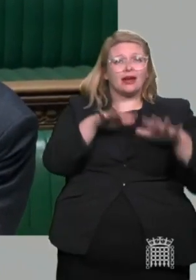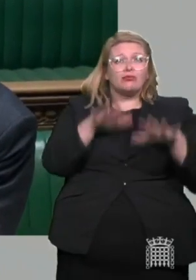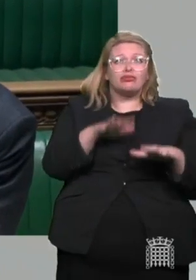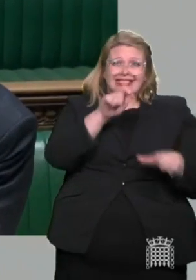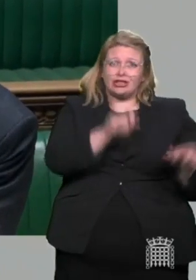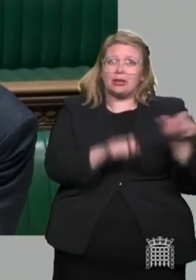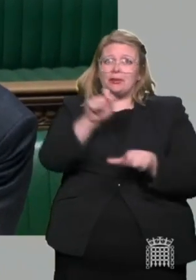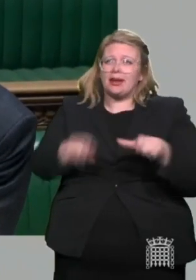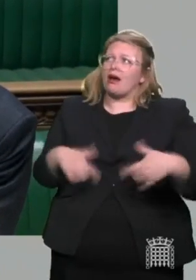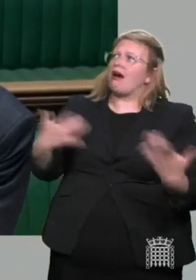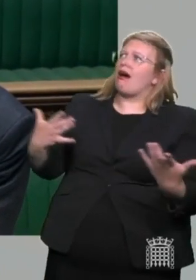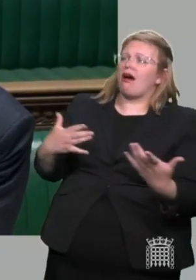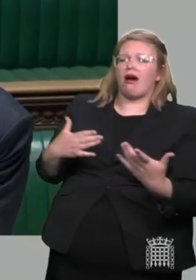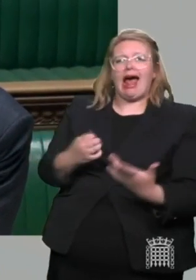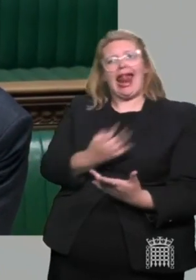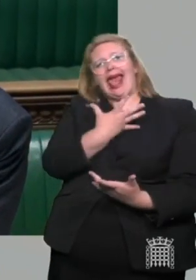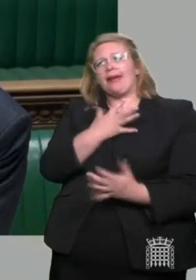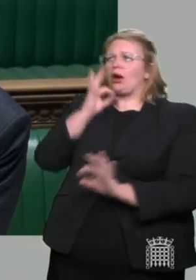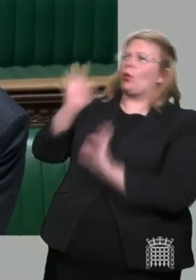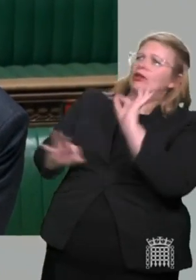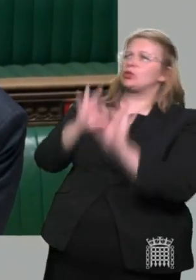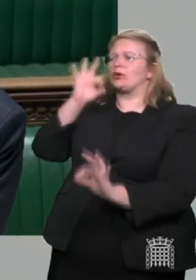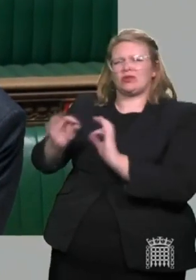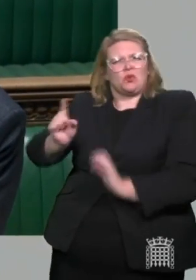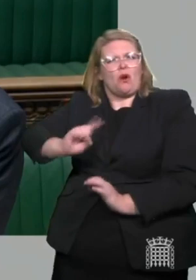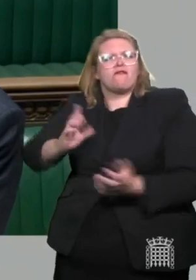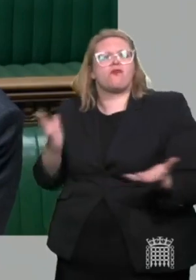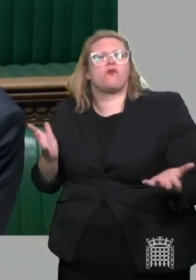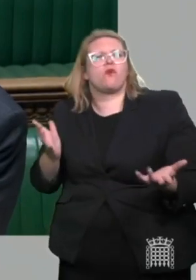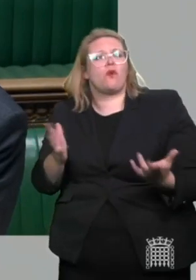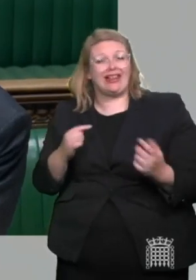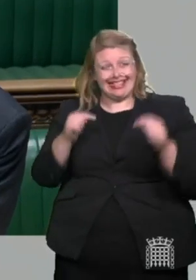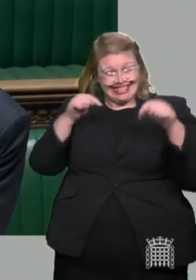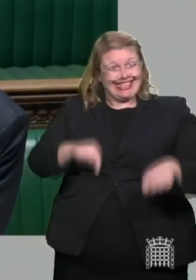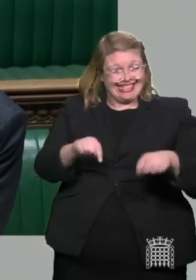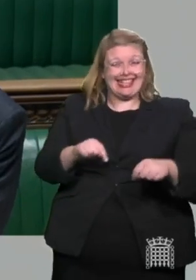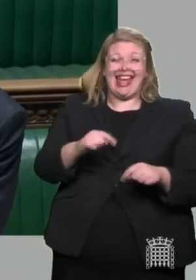every week to put serious and sensible questions to me about the state of the pandemic, about